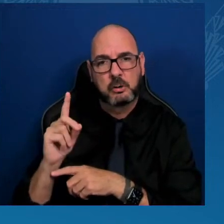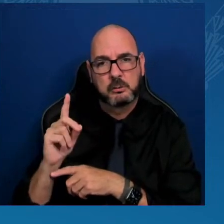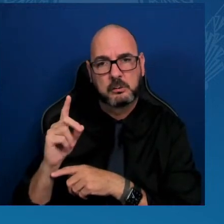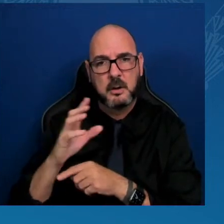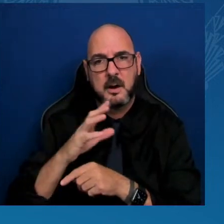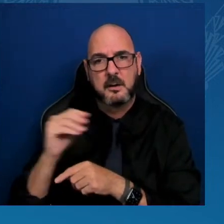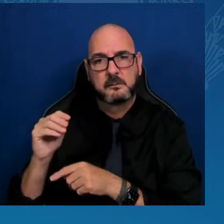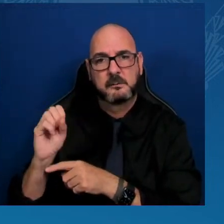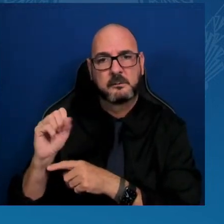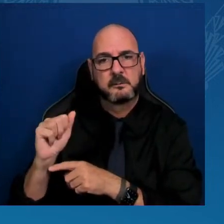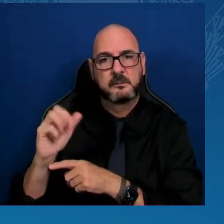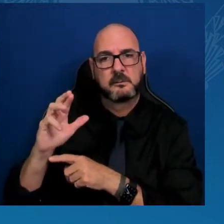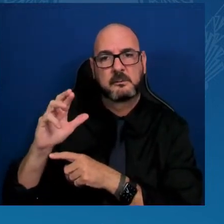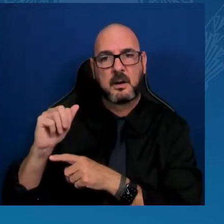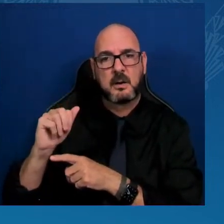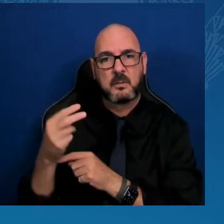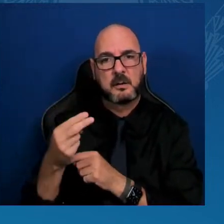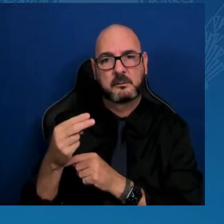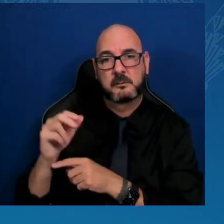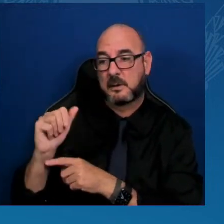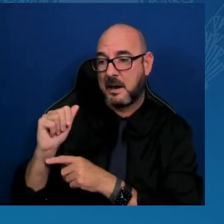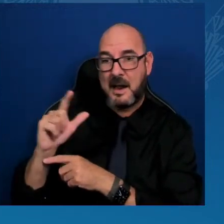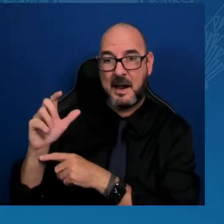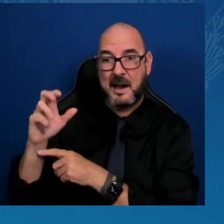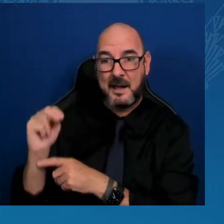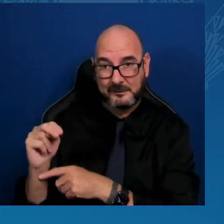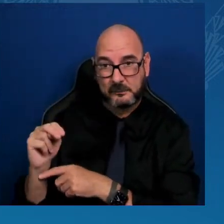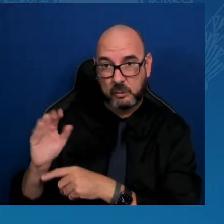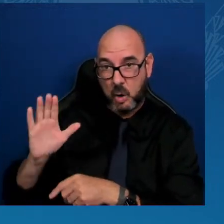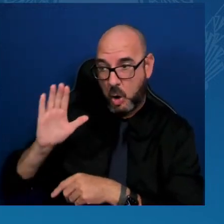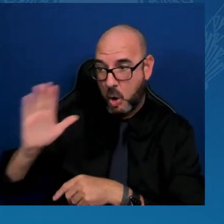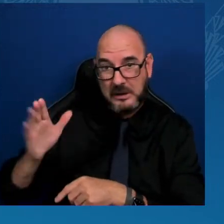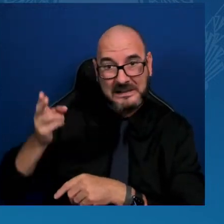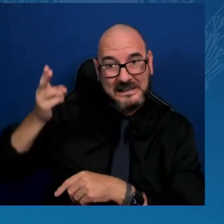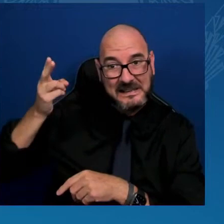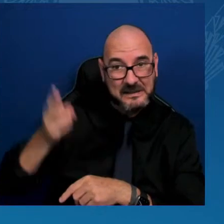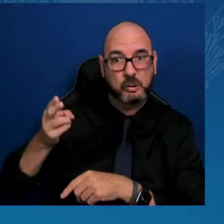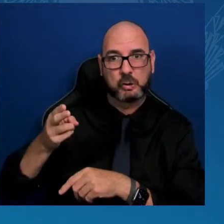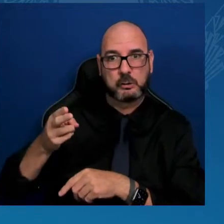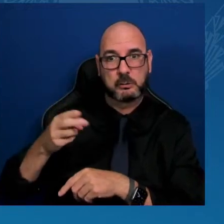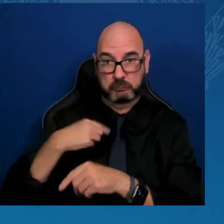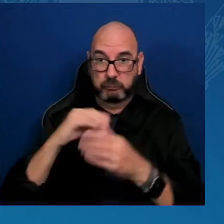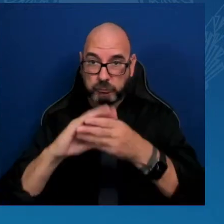and I say this as Vice President of the United States -- your history is American history.